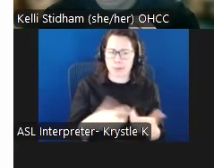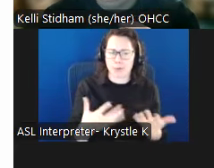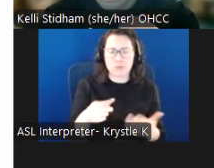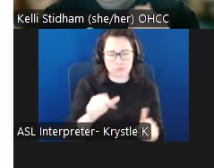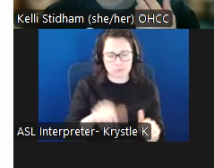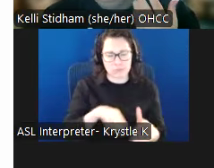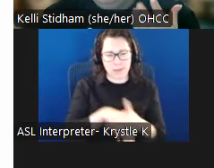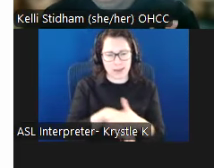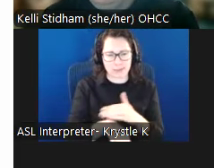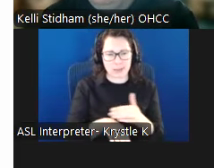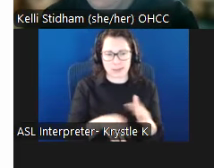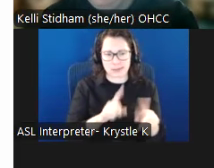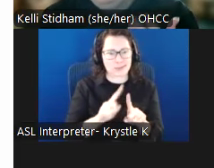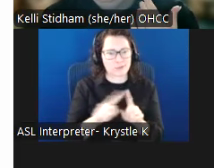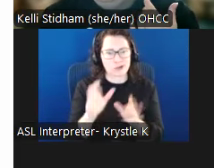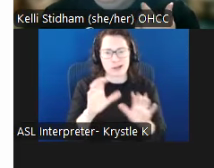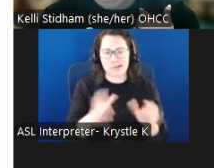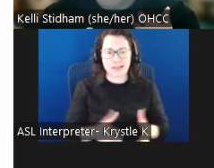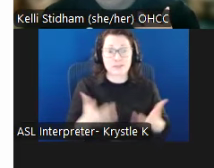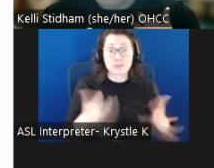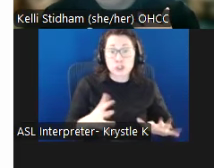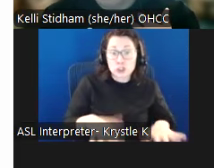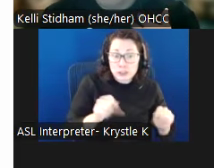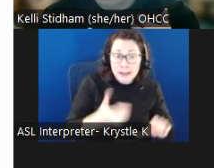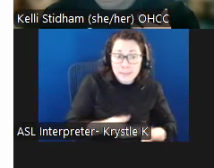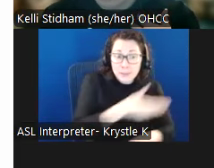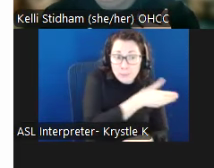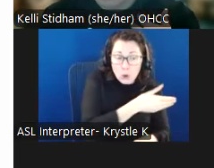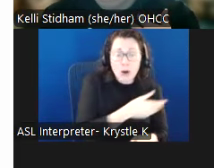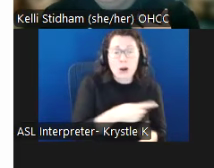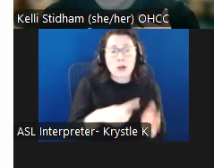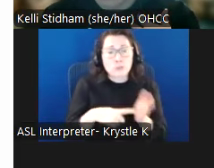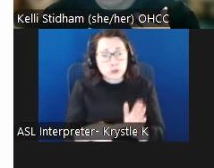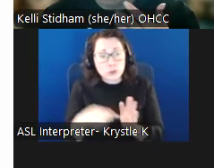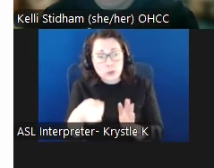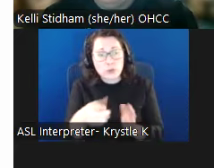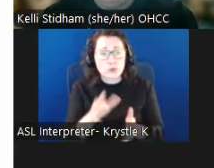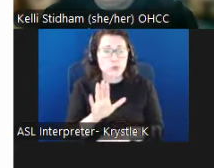to the classes you've taken. Um, it can